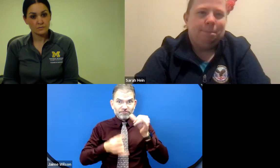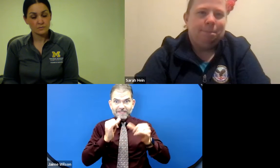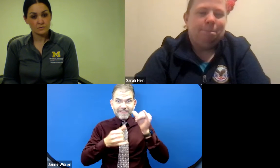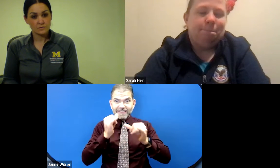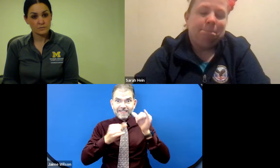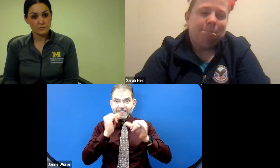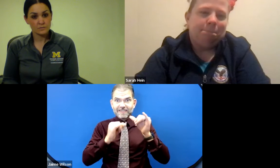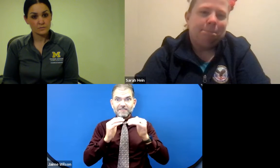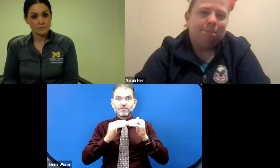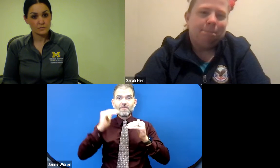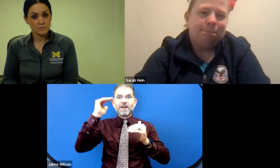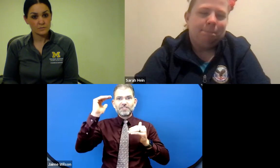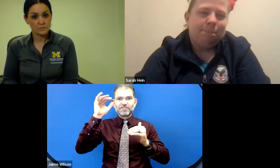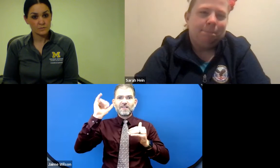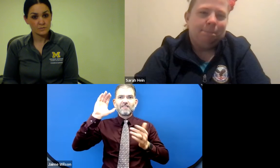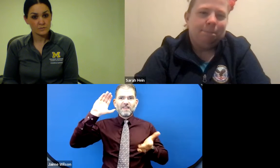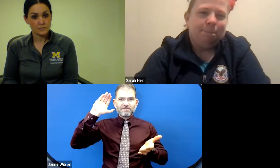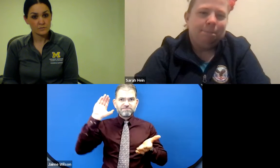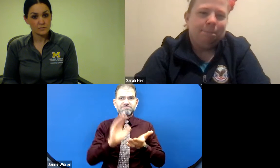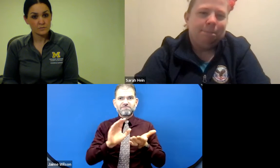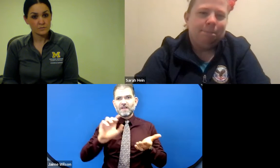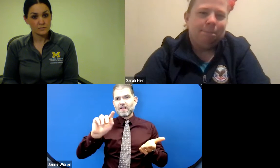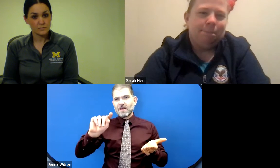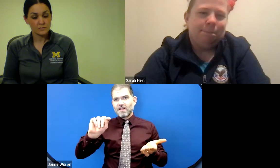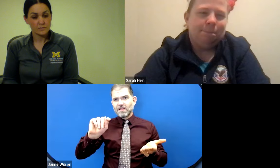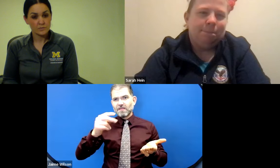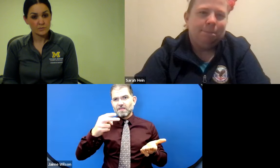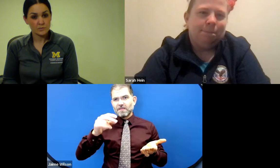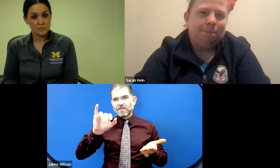ASL Interpreter: So a person who is an alcoholic ASL Interpreter: and had drinks too much.